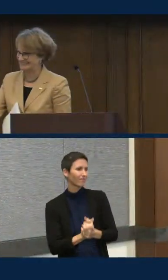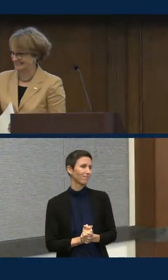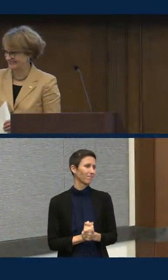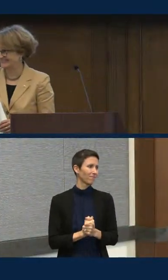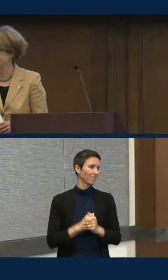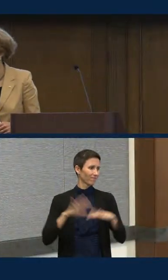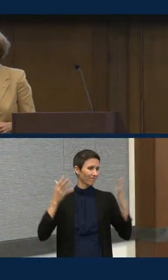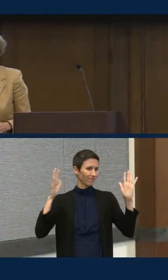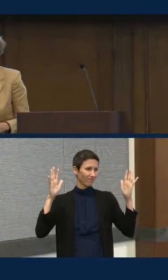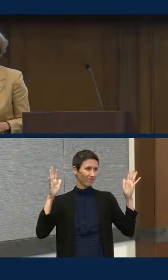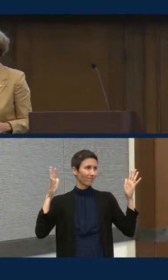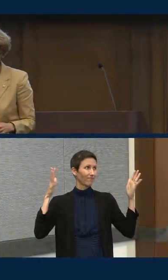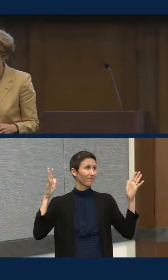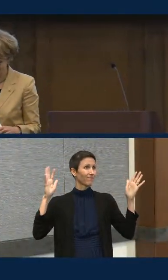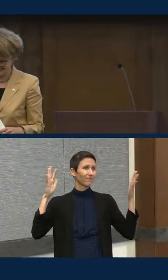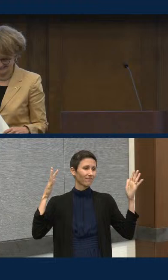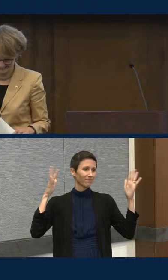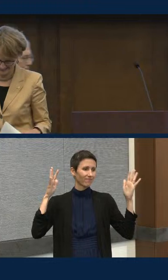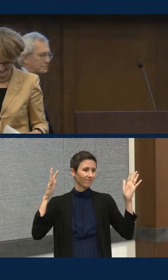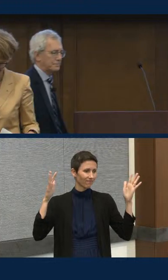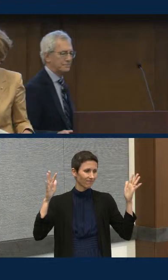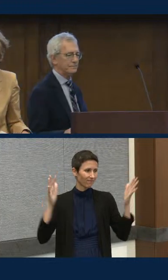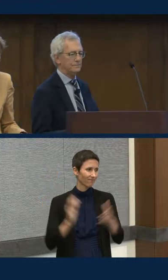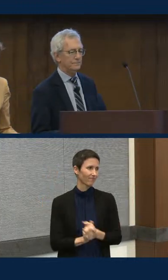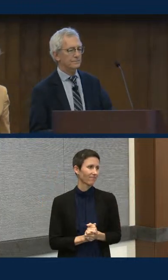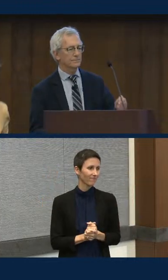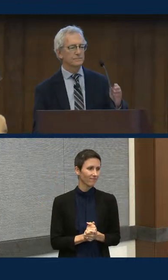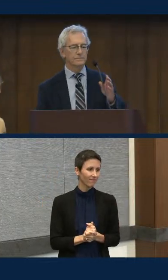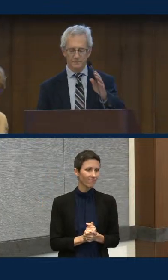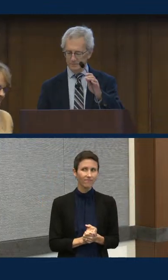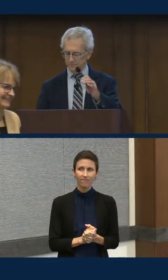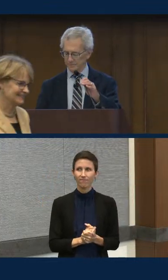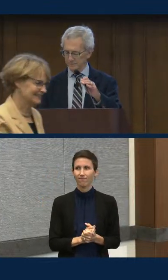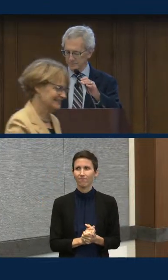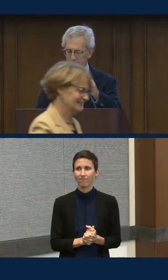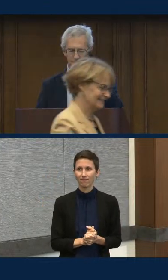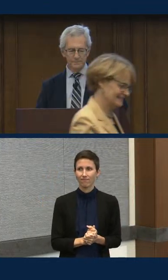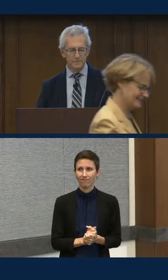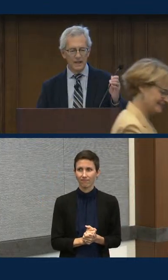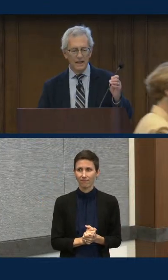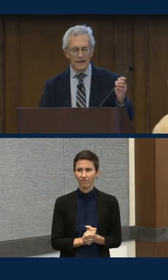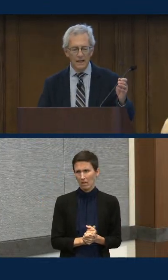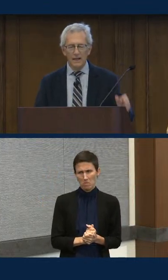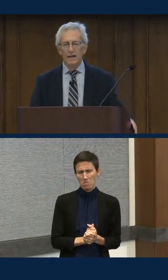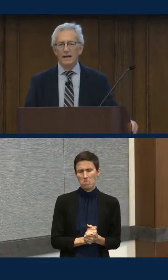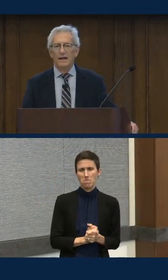Professor Cone. ROGER CONE: